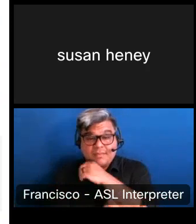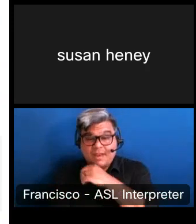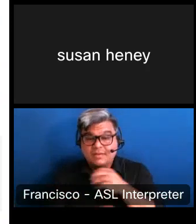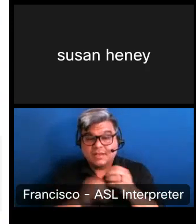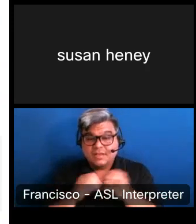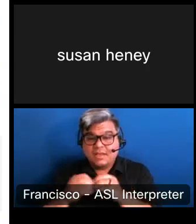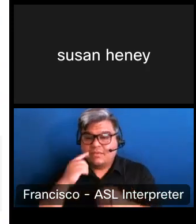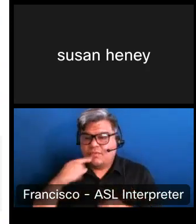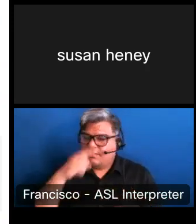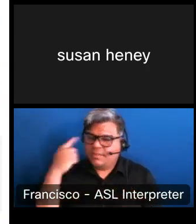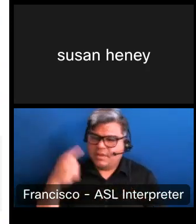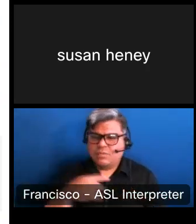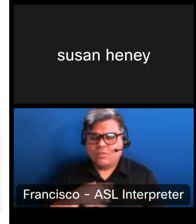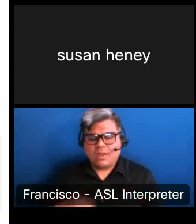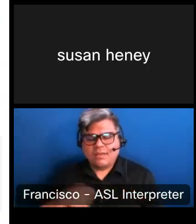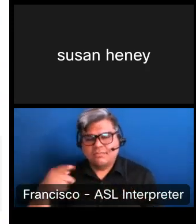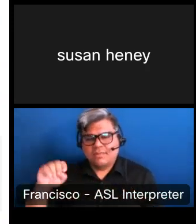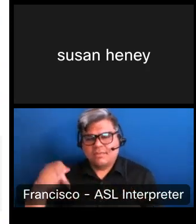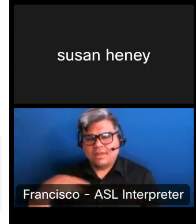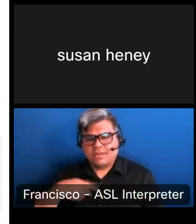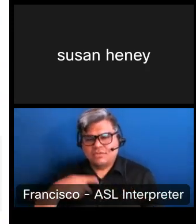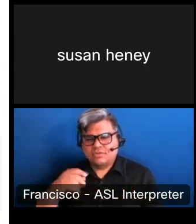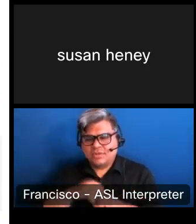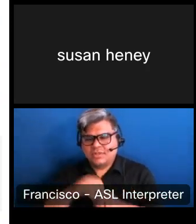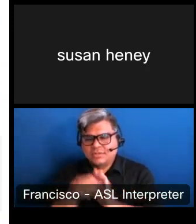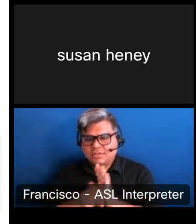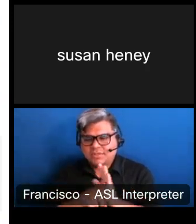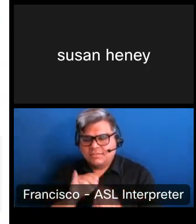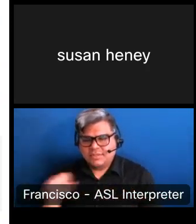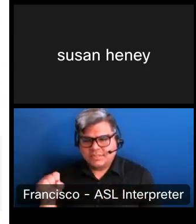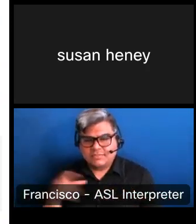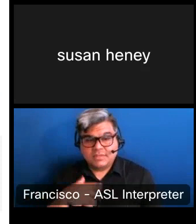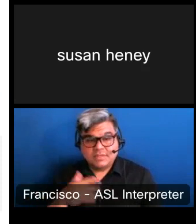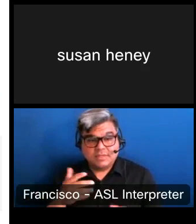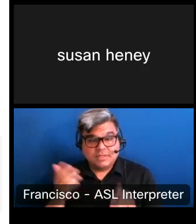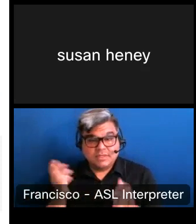Mississippi, so we can compare the two. So once again, I will need to select Advanced Search.